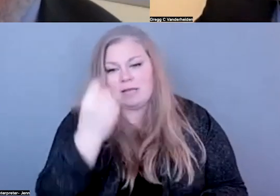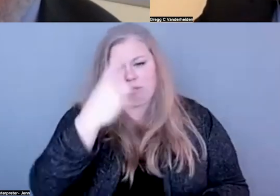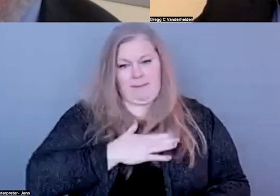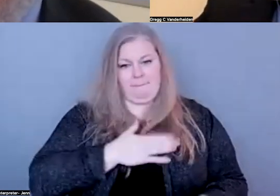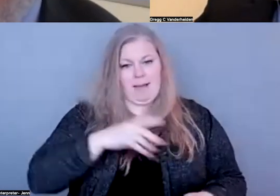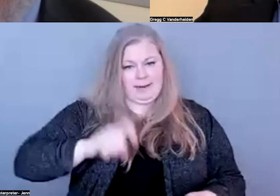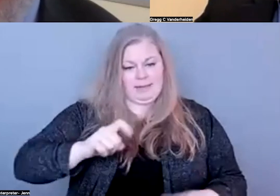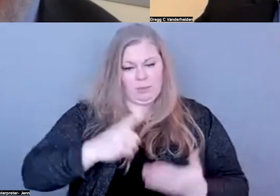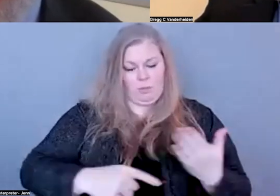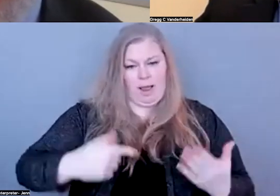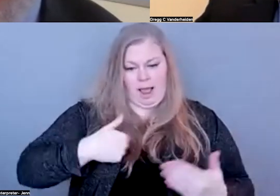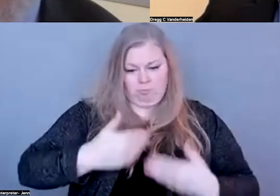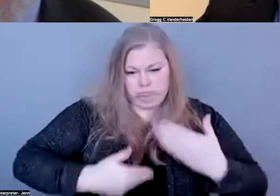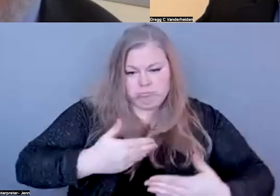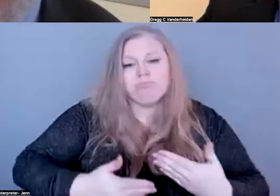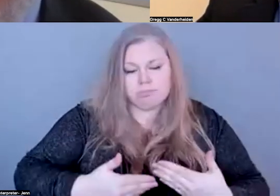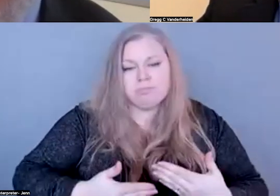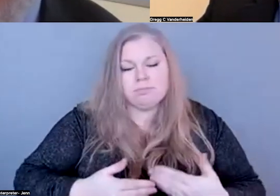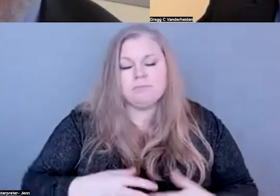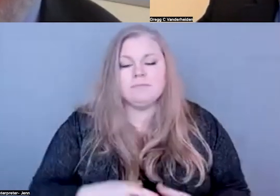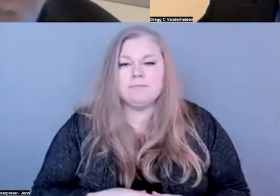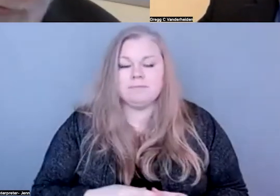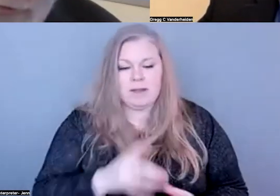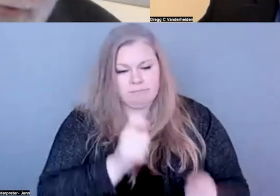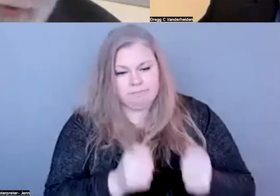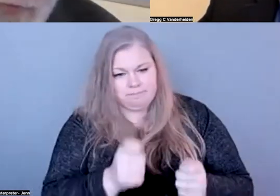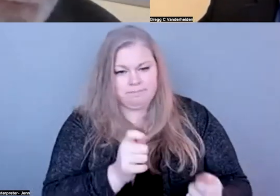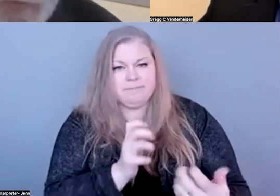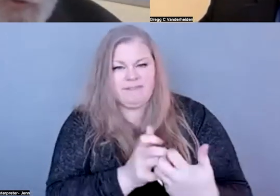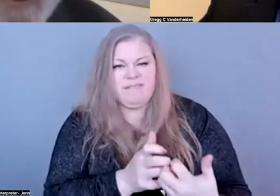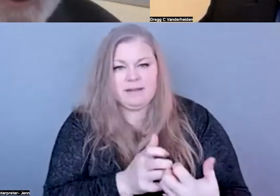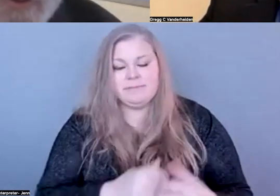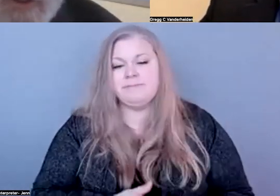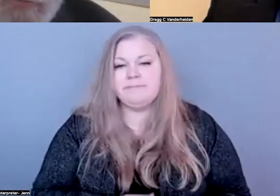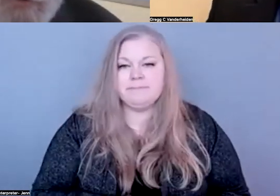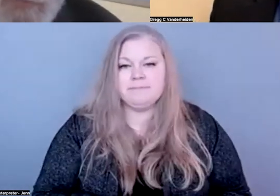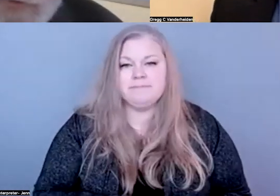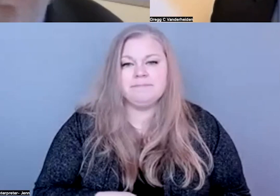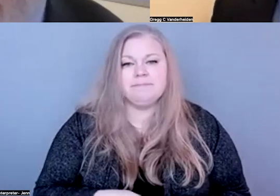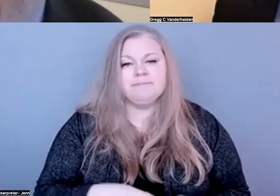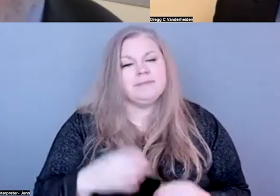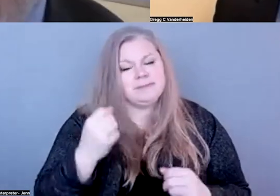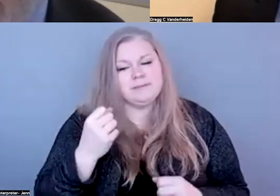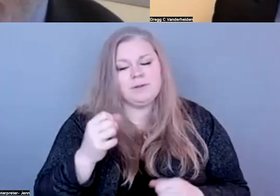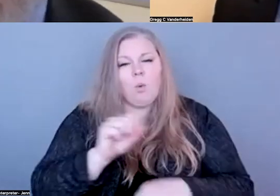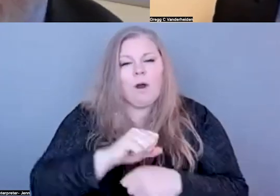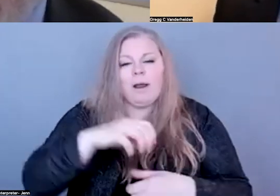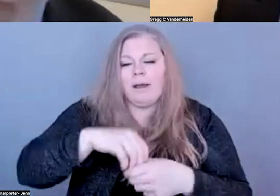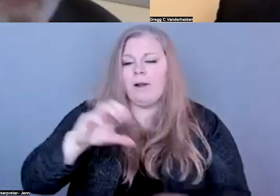There's a lot of interest in working in a collaborative mode in all of this.